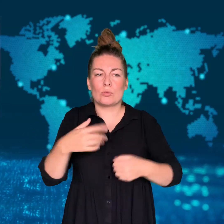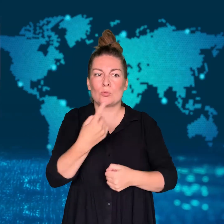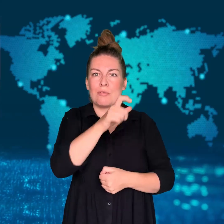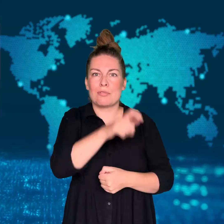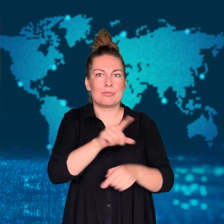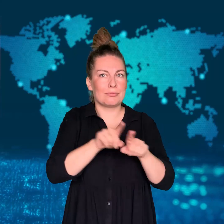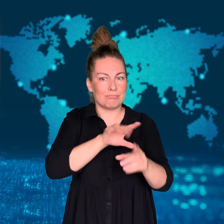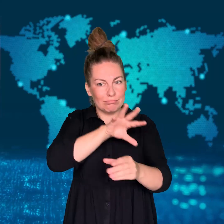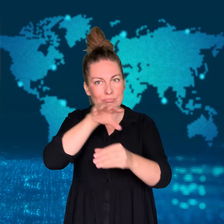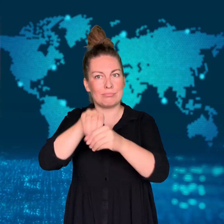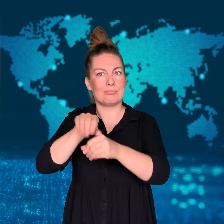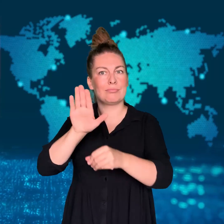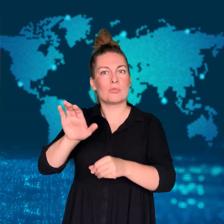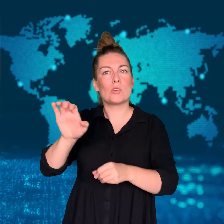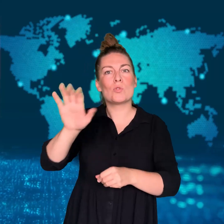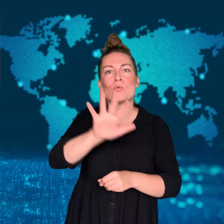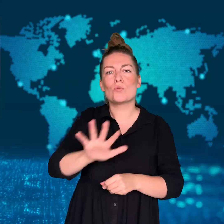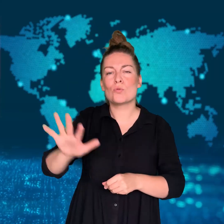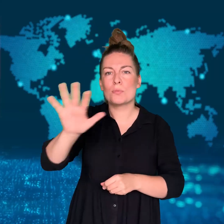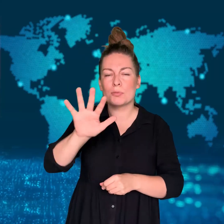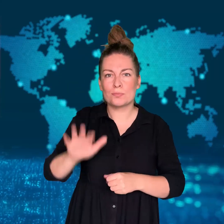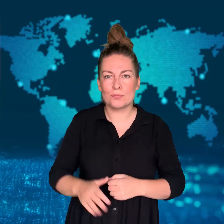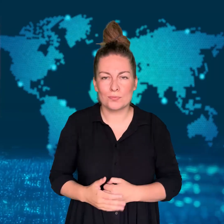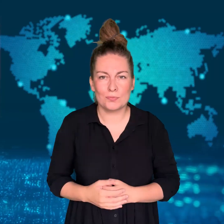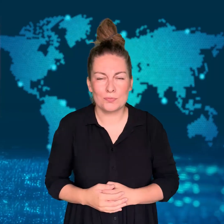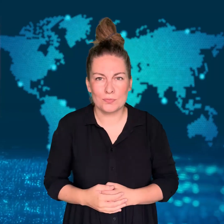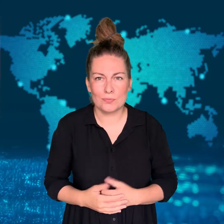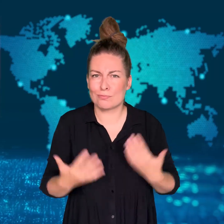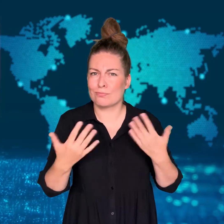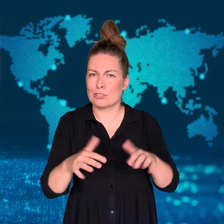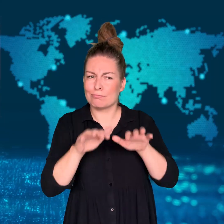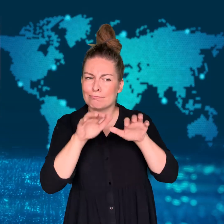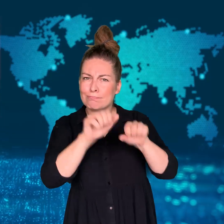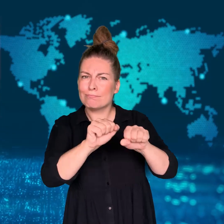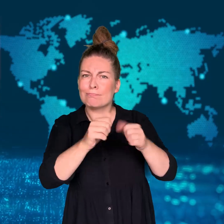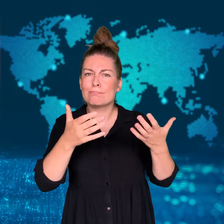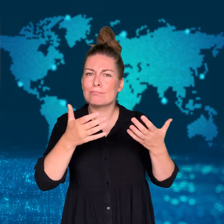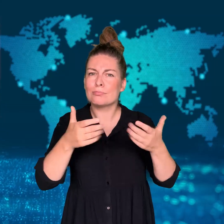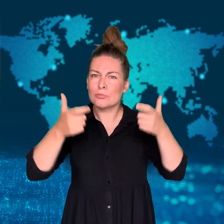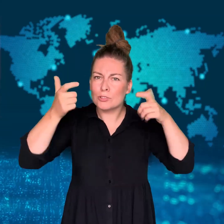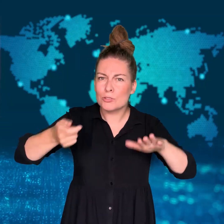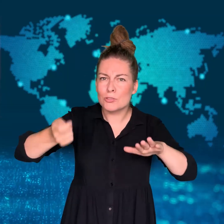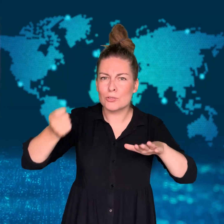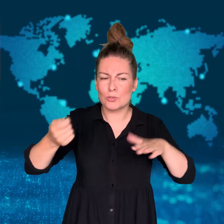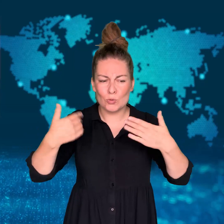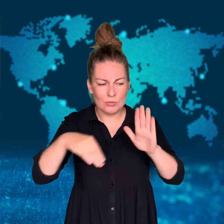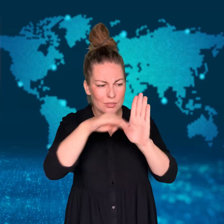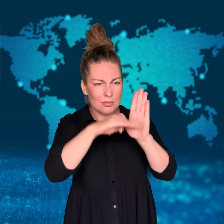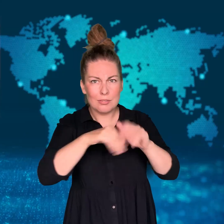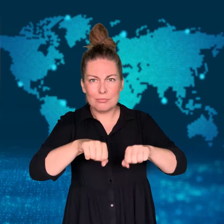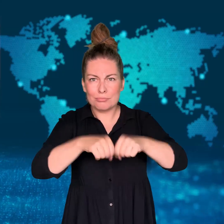He had been given several life sentences for his many crimes.